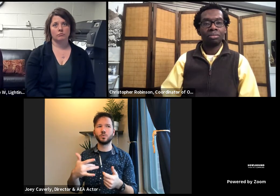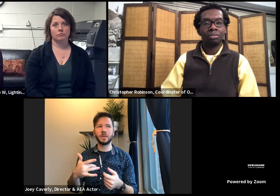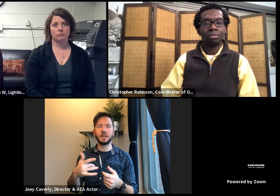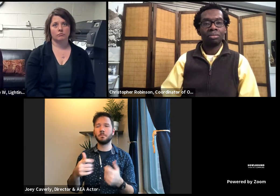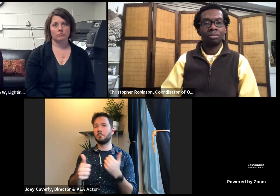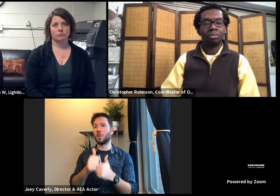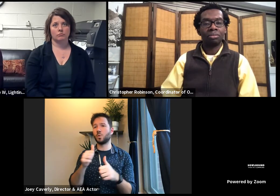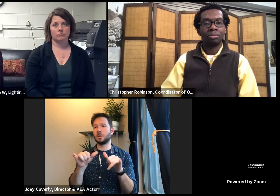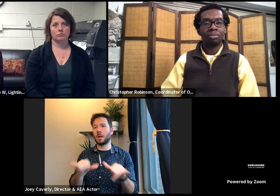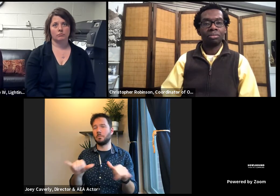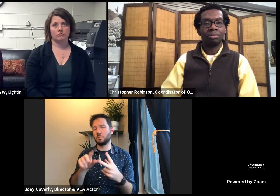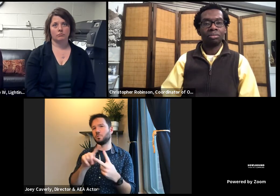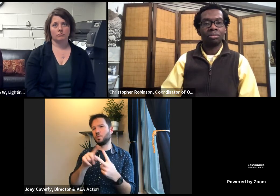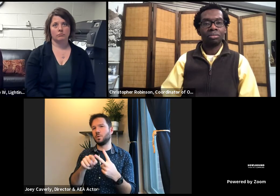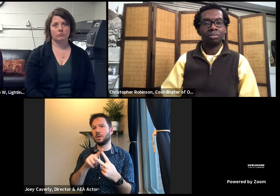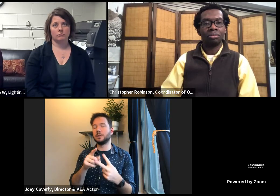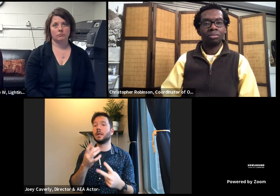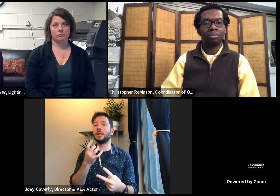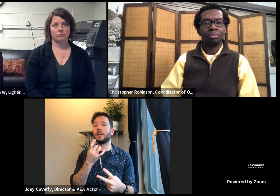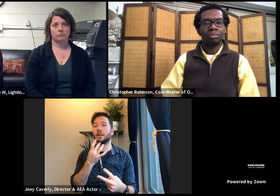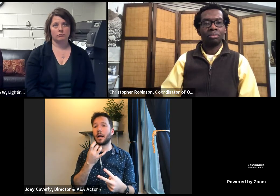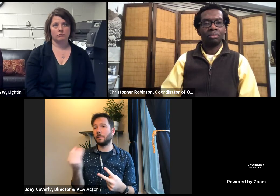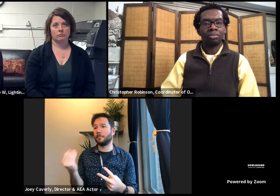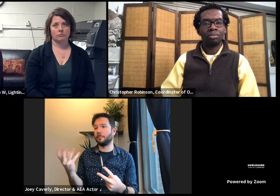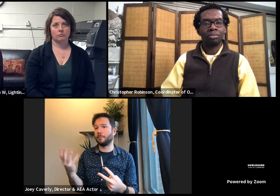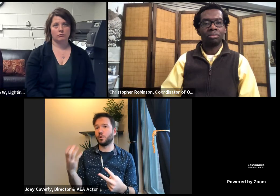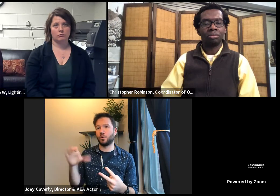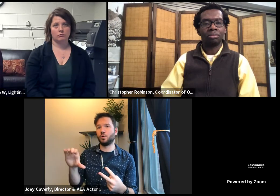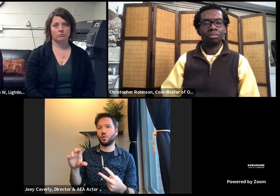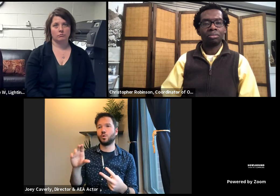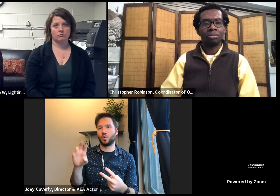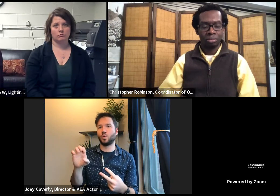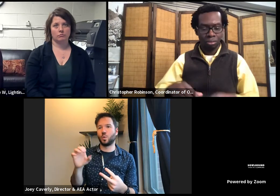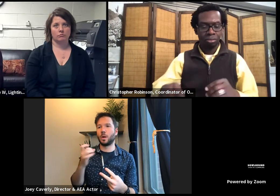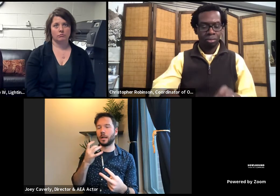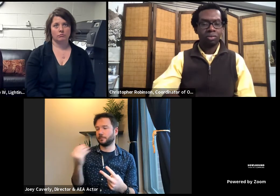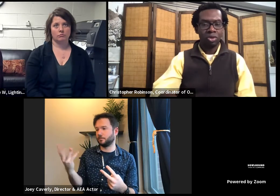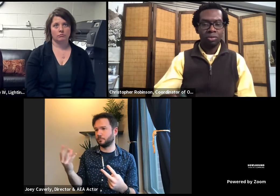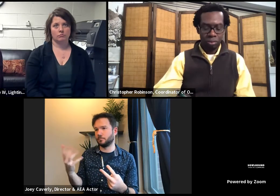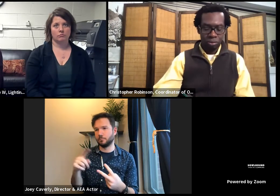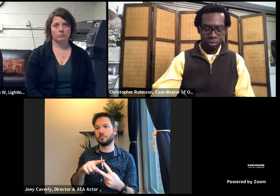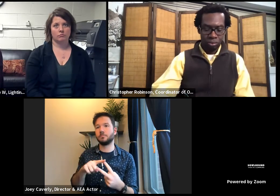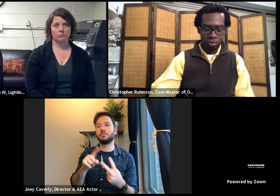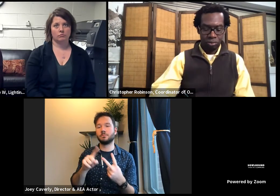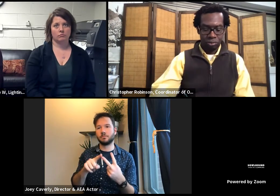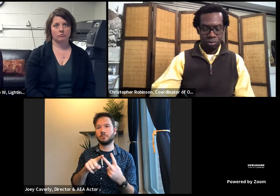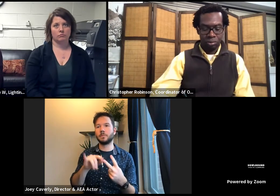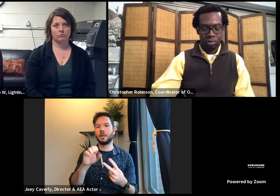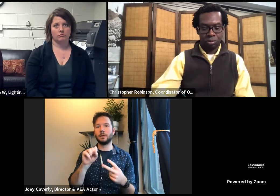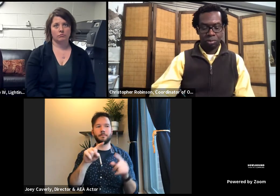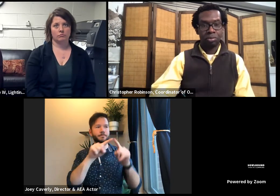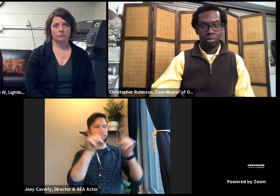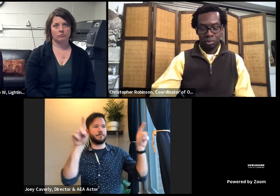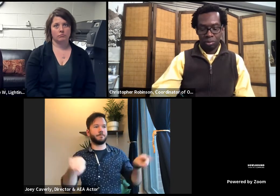During tech, there's two things that seem to be common, having a cue light of some kind